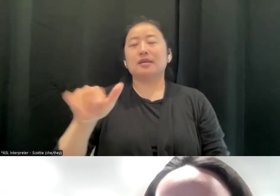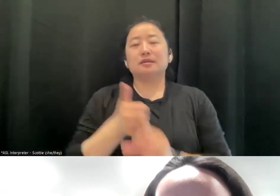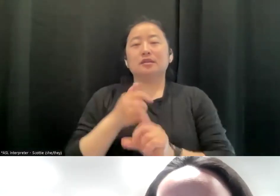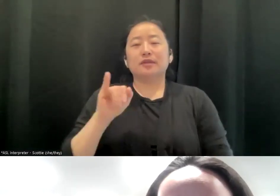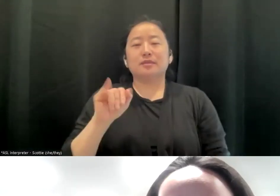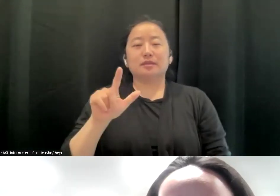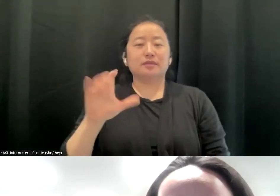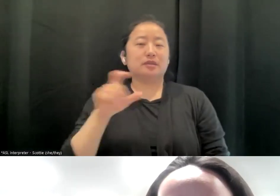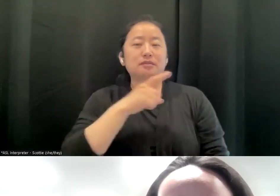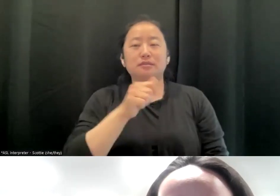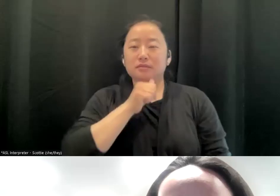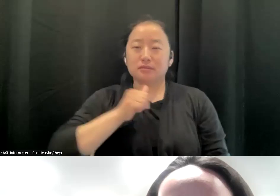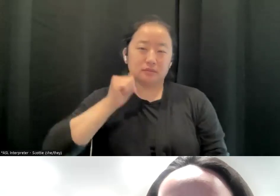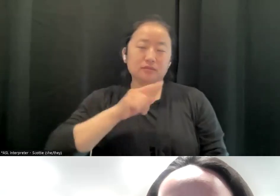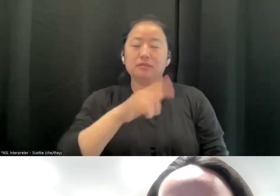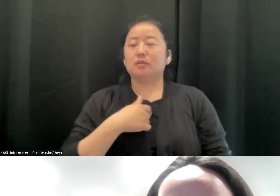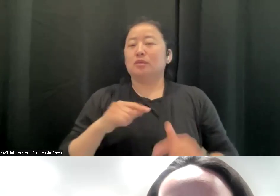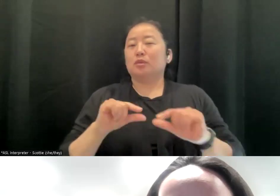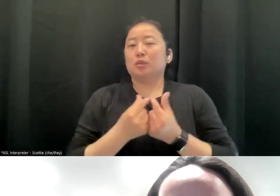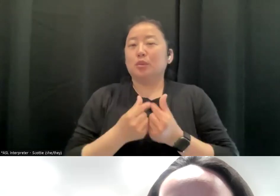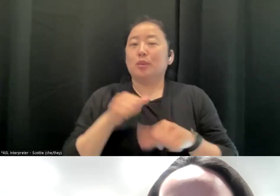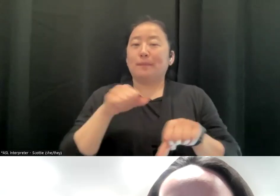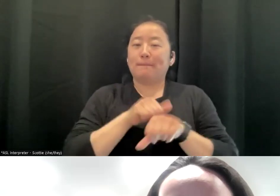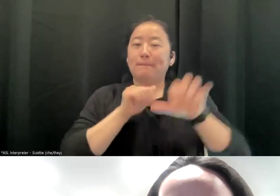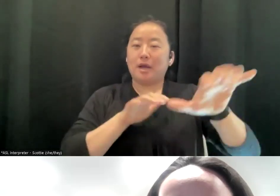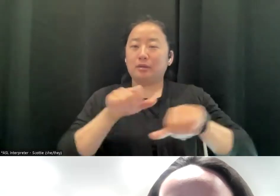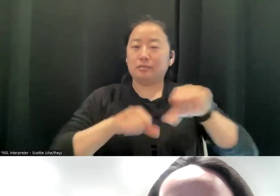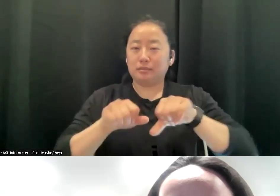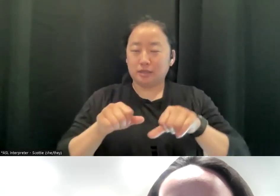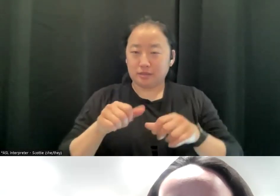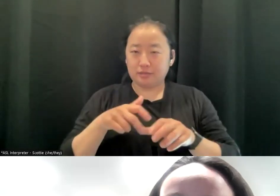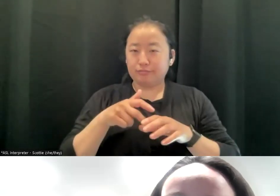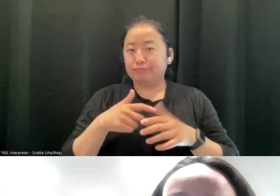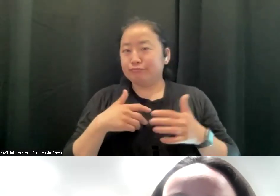and did a group mountain bike ride, and so it was very interesting that they were making the